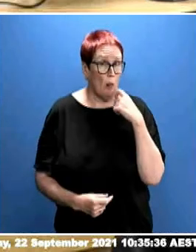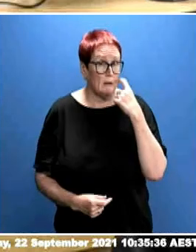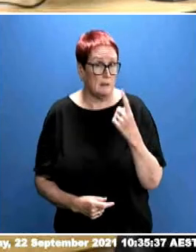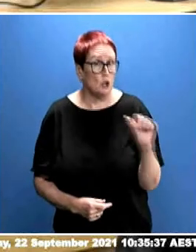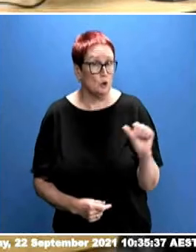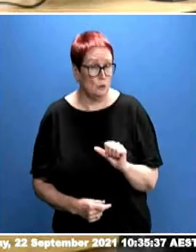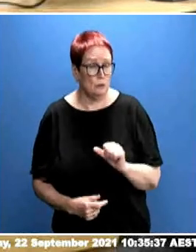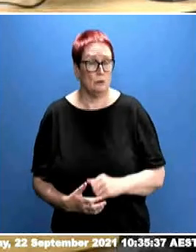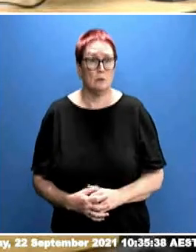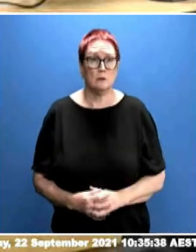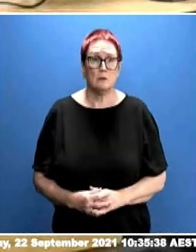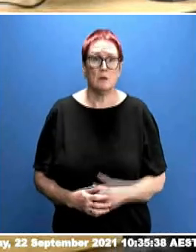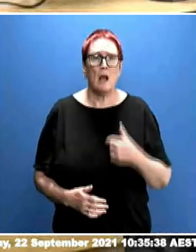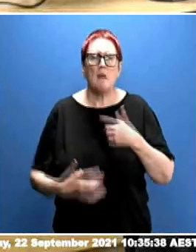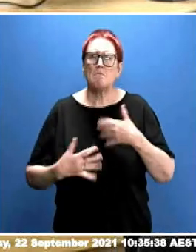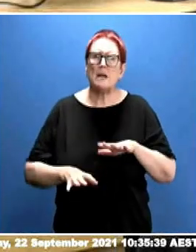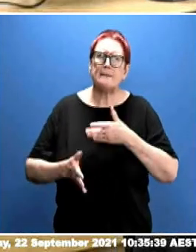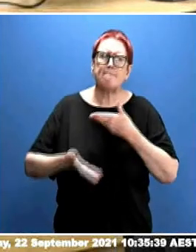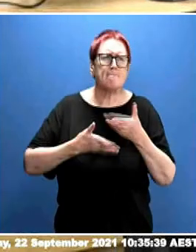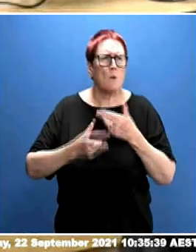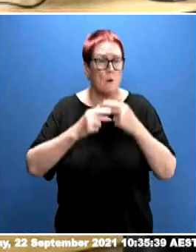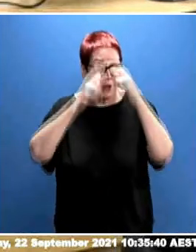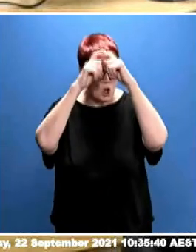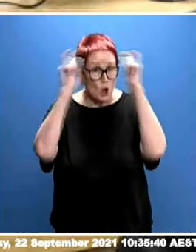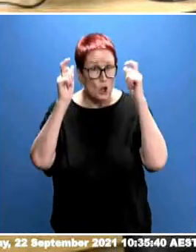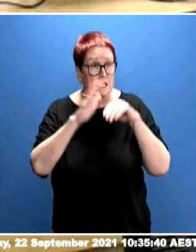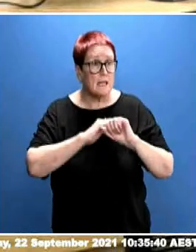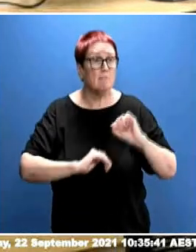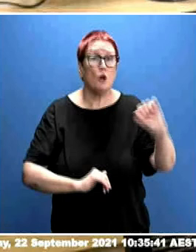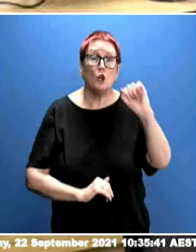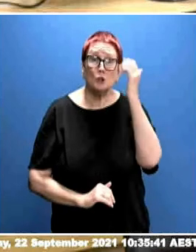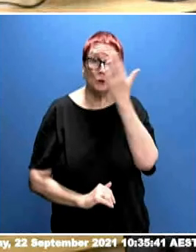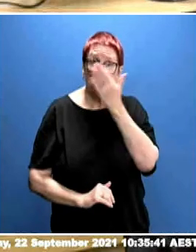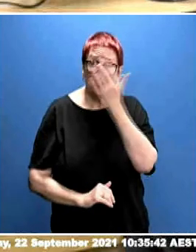and I'd been speaking to the nurse at the school, so I was under